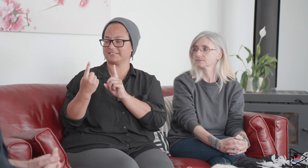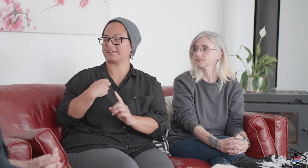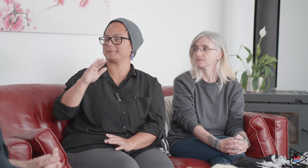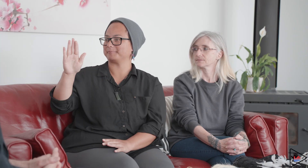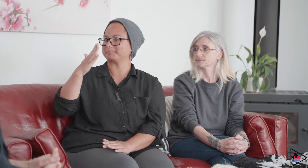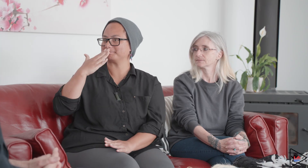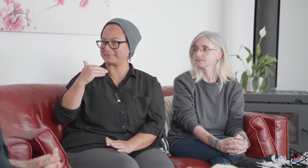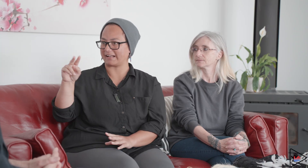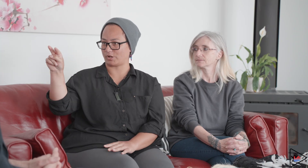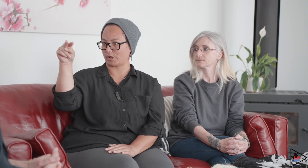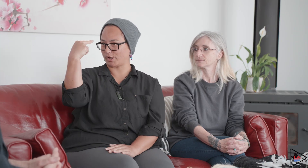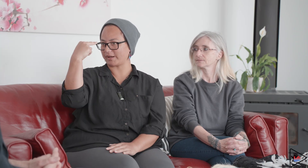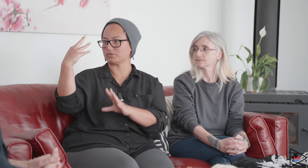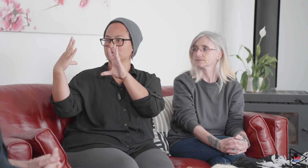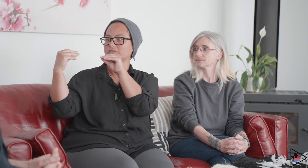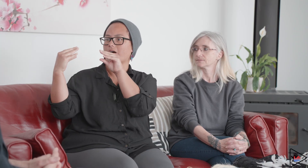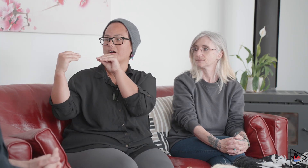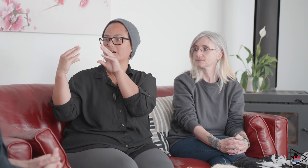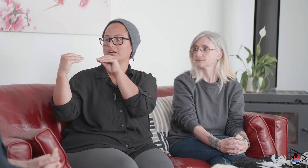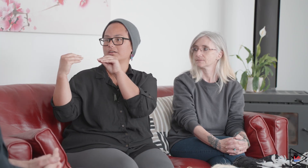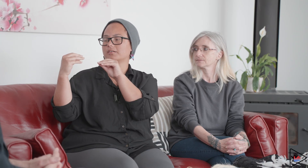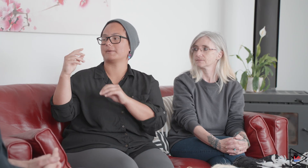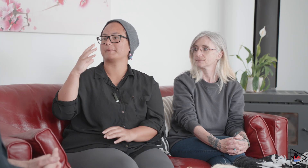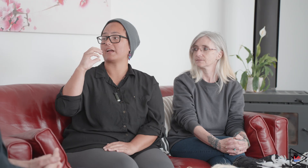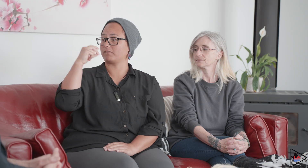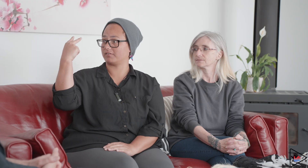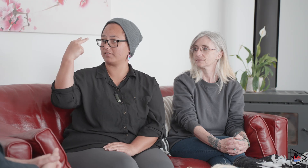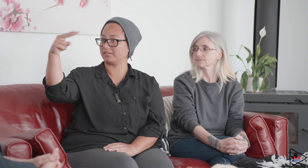and we needed to communicate directly with the hearing people, we coached them on how we were